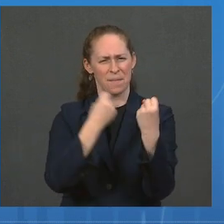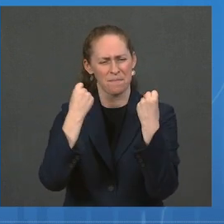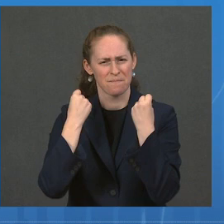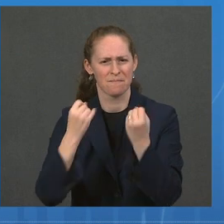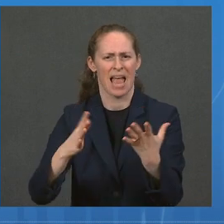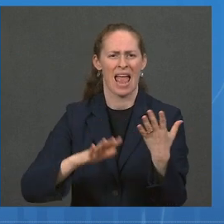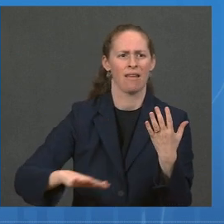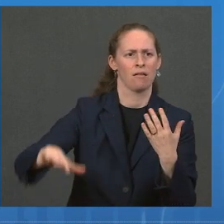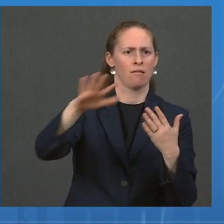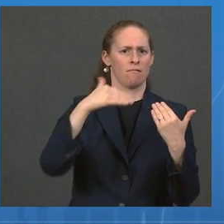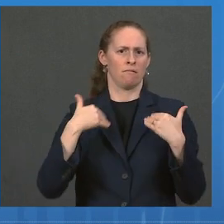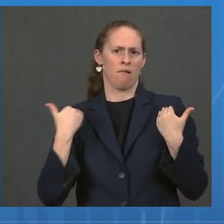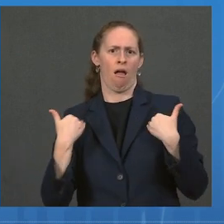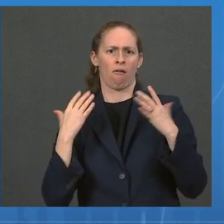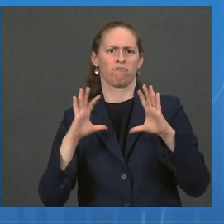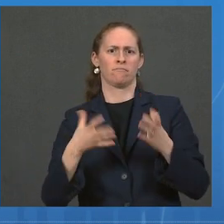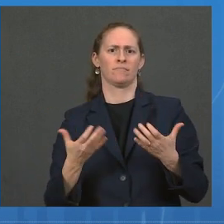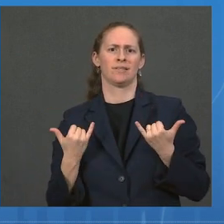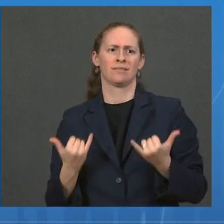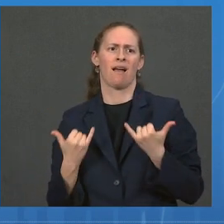because we know, as Dr. Walensky will expand upon,